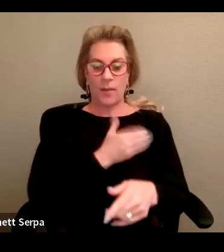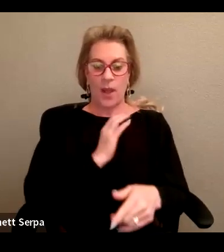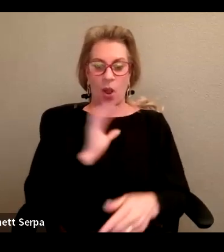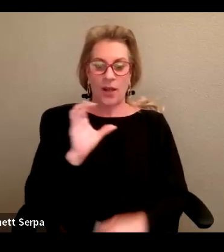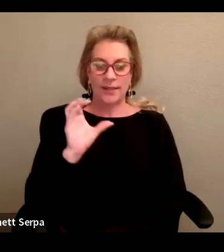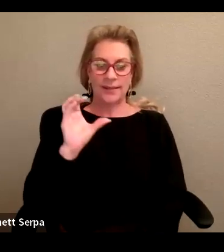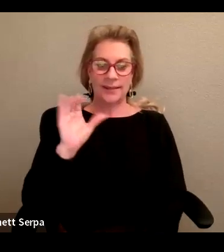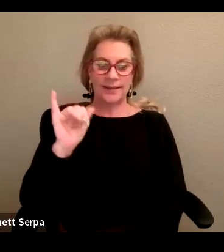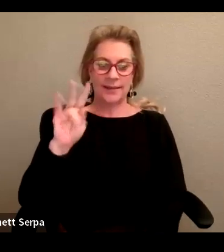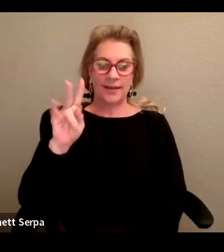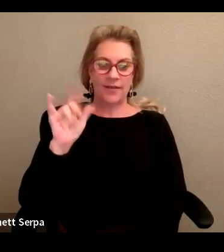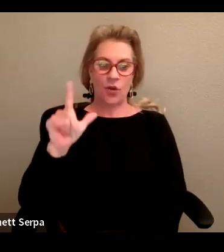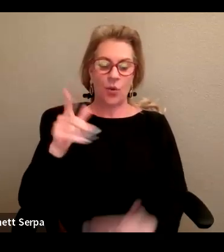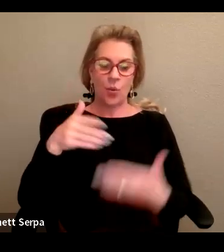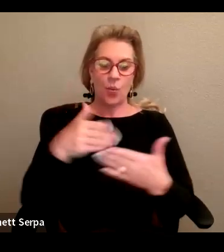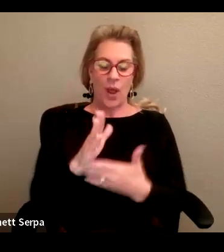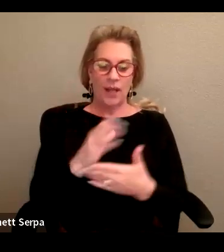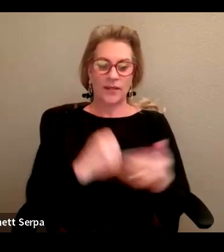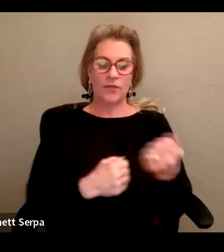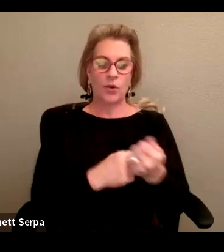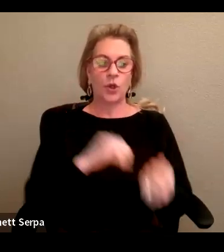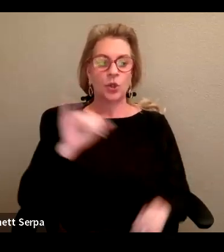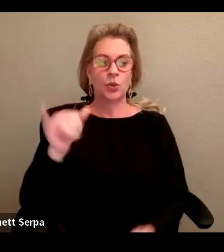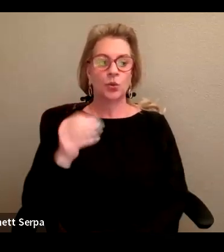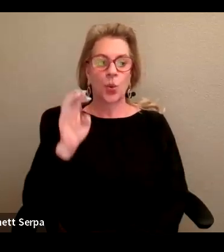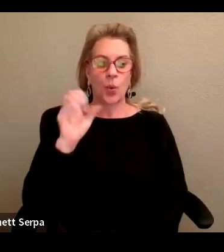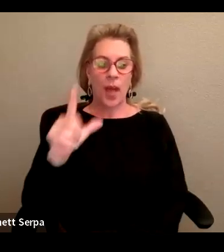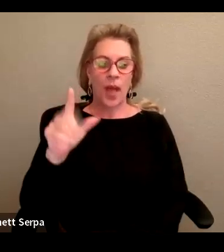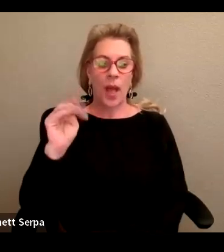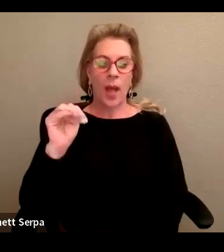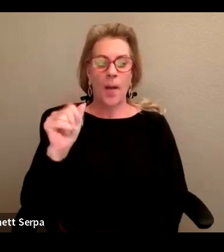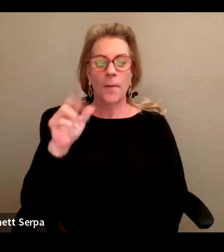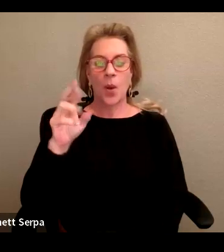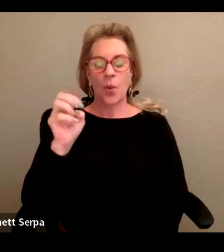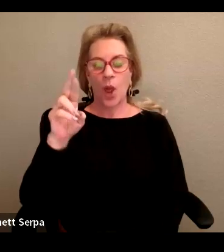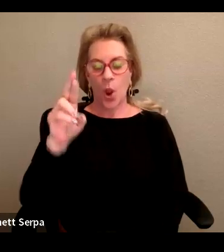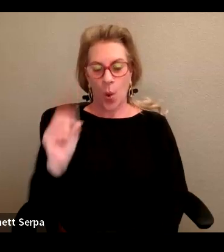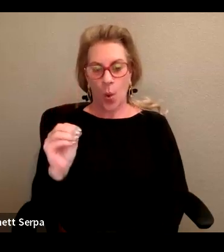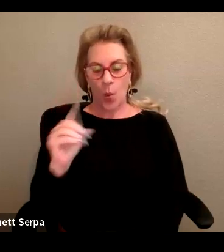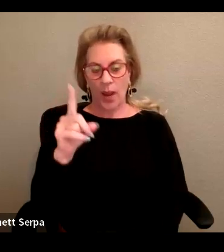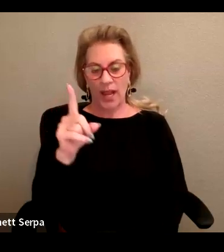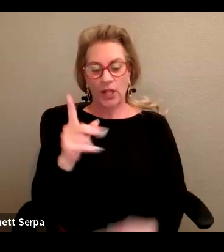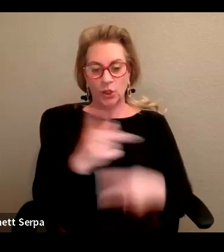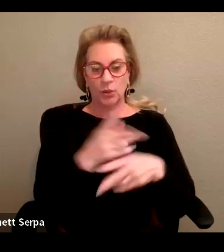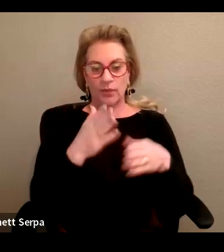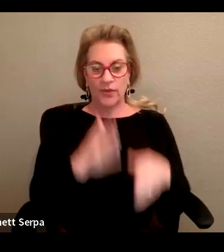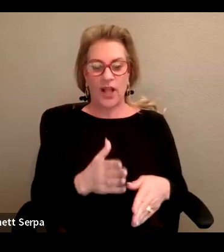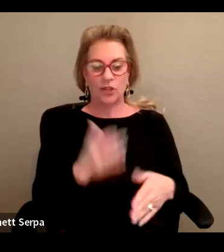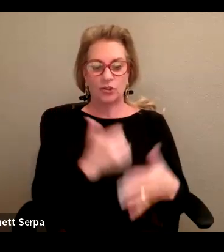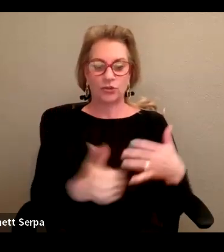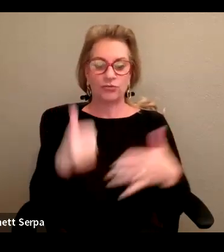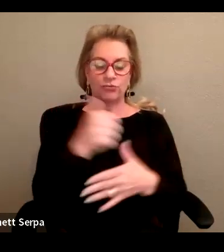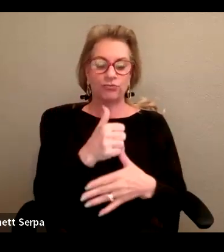enforcement section Joelle morero supervising Deputy attorney general joining us today